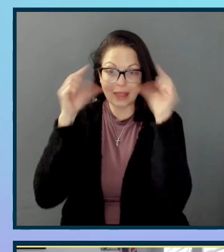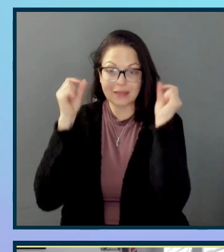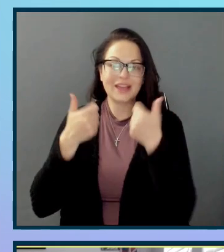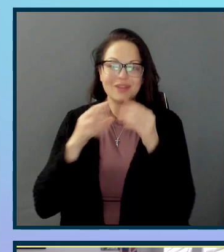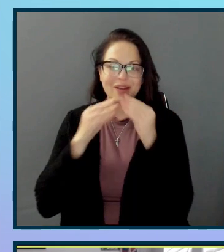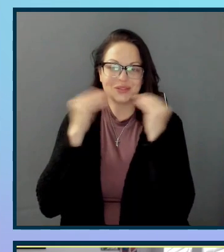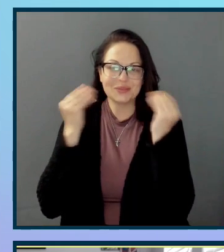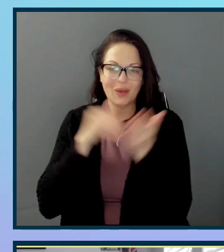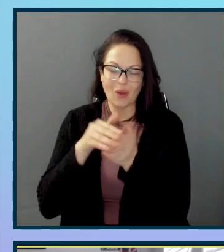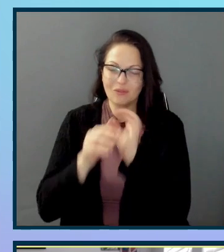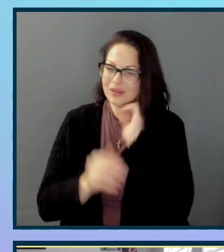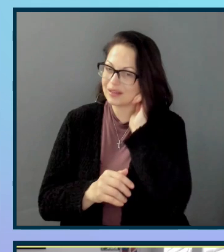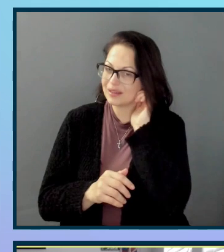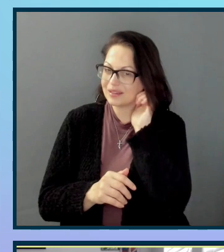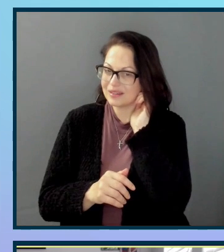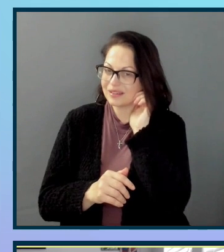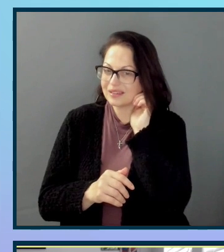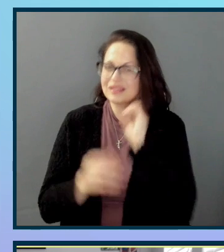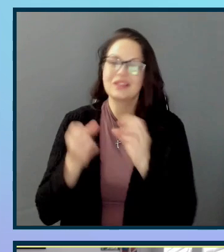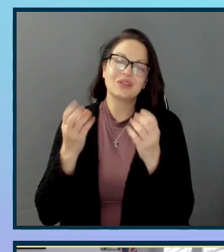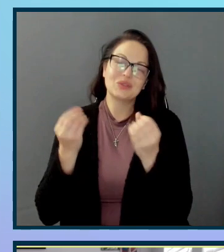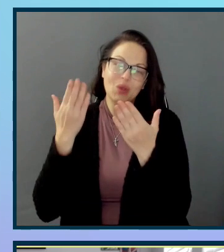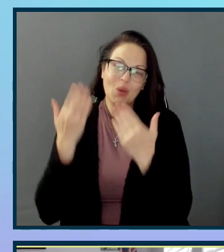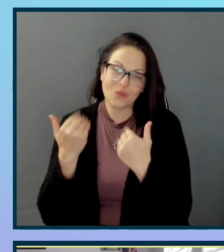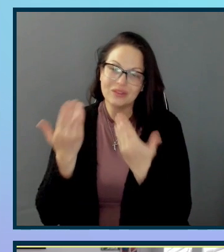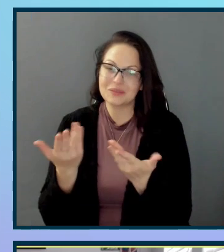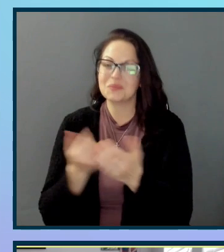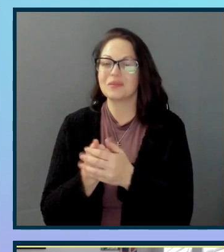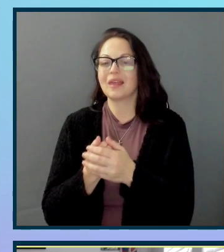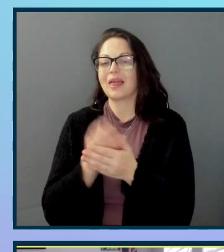so hopefully that gives you a picture of what I look like.